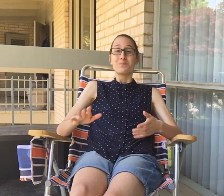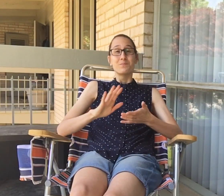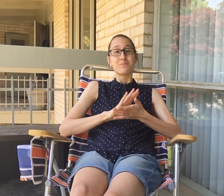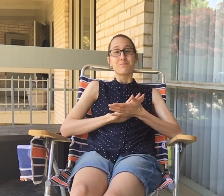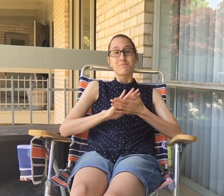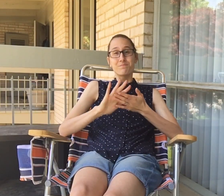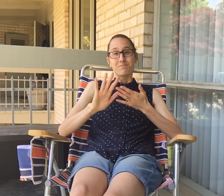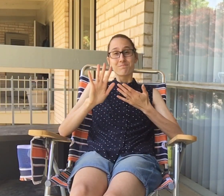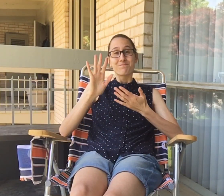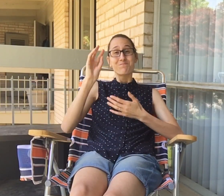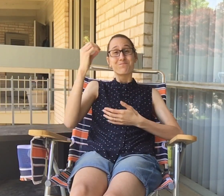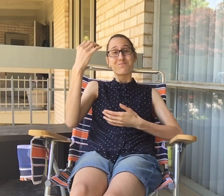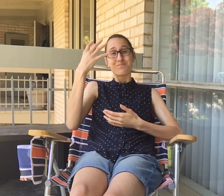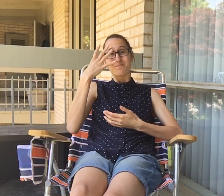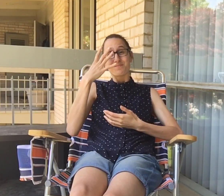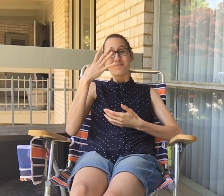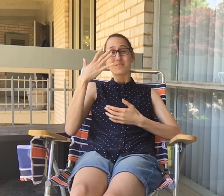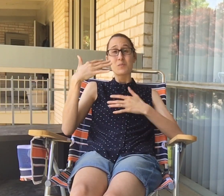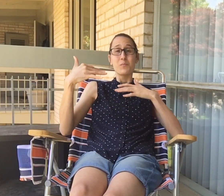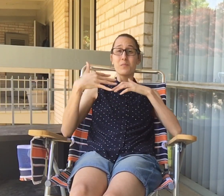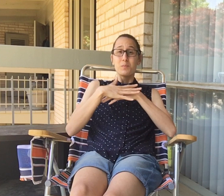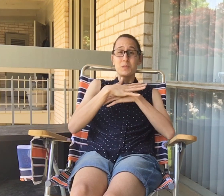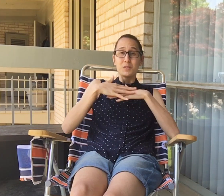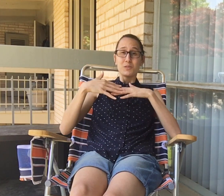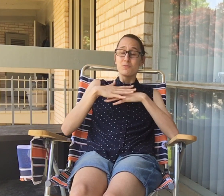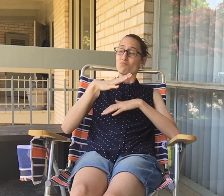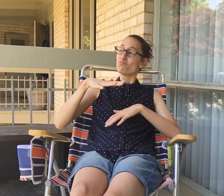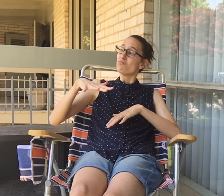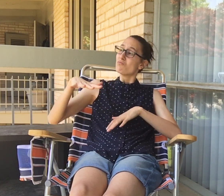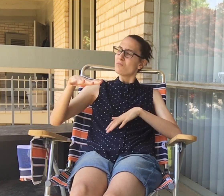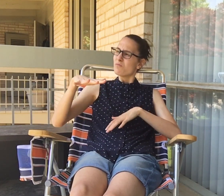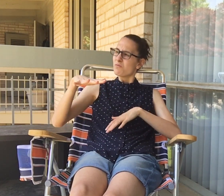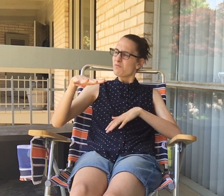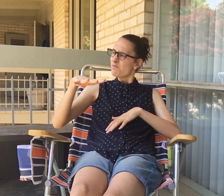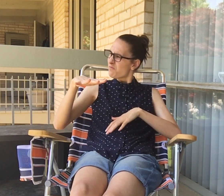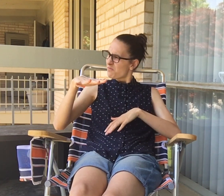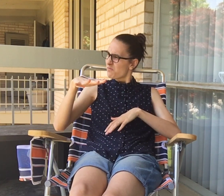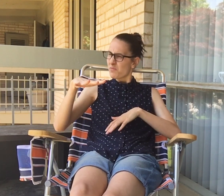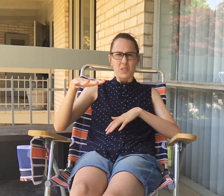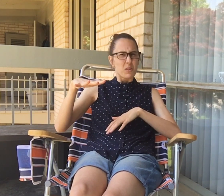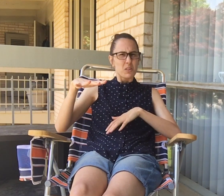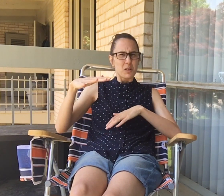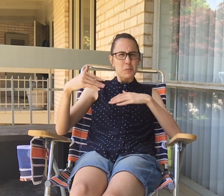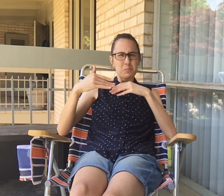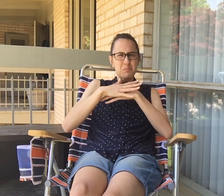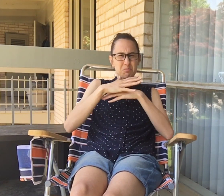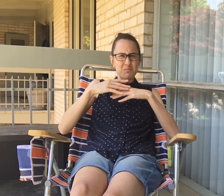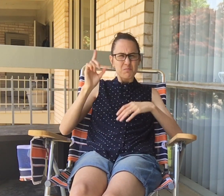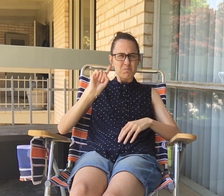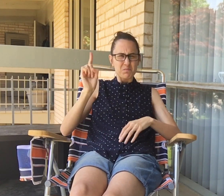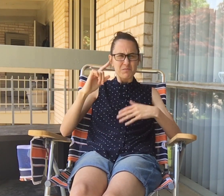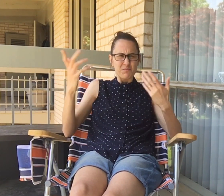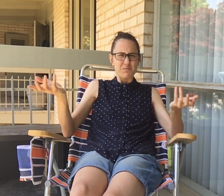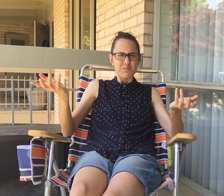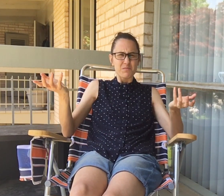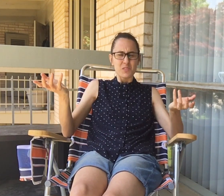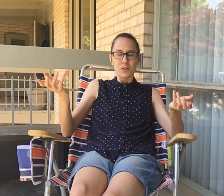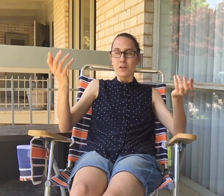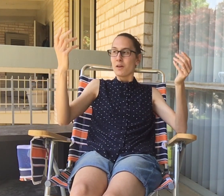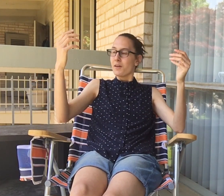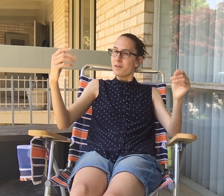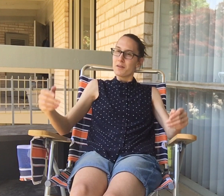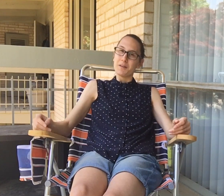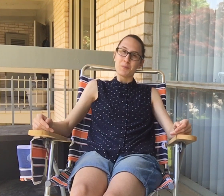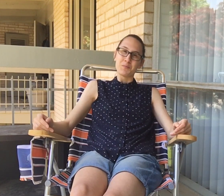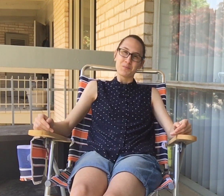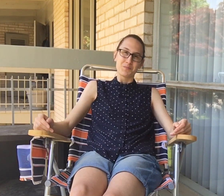Ah, so nice. The sun. The beach... what?! Where's the beach?! Oh no